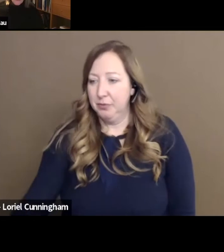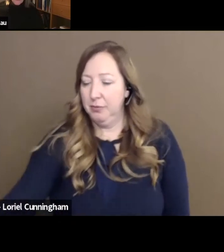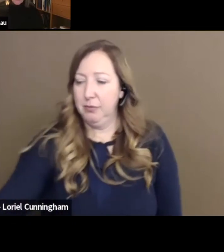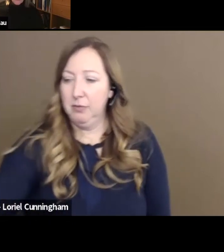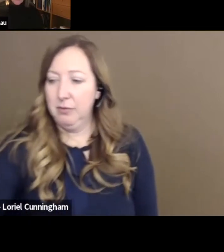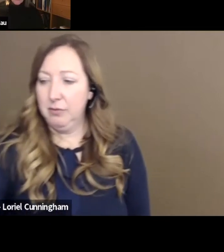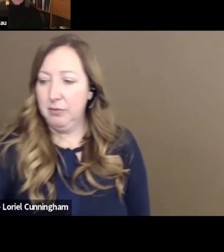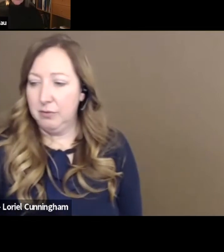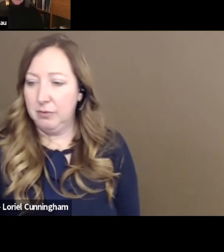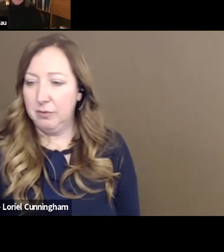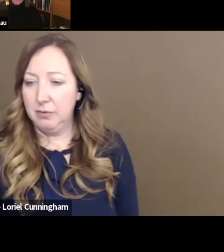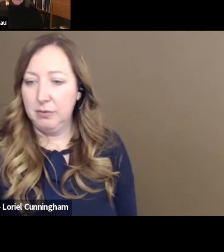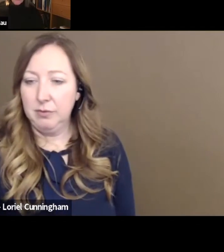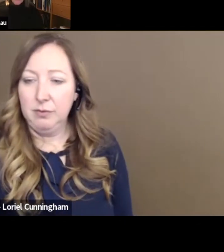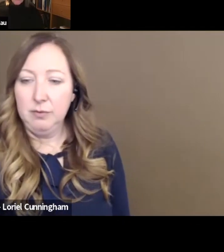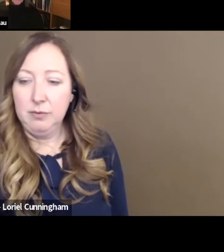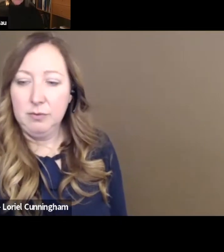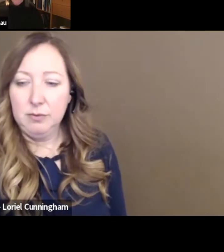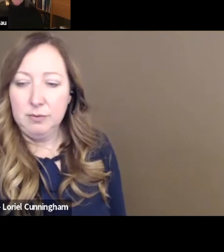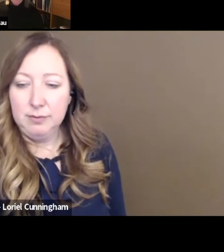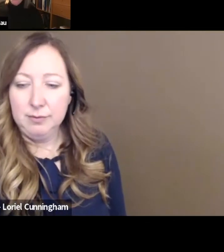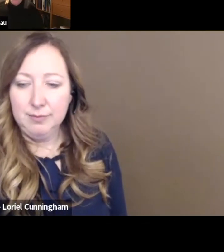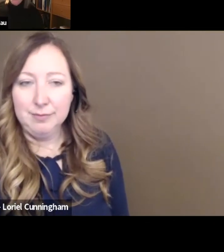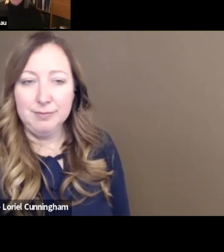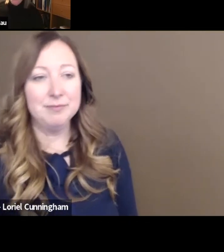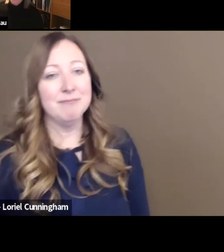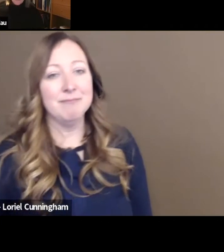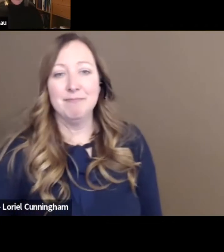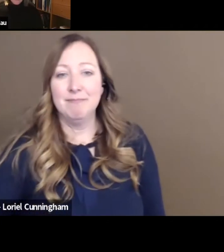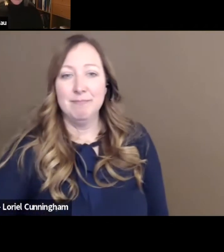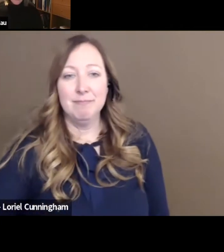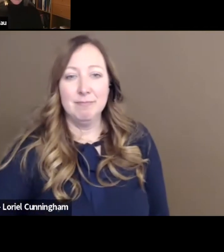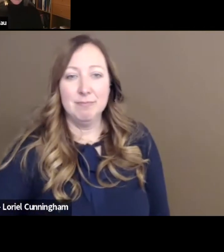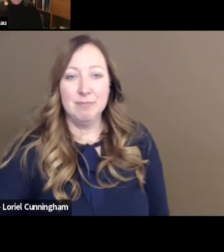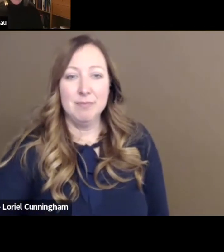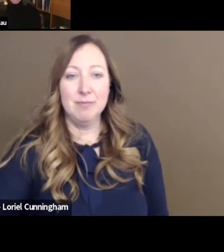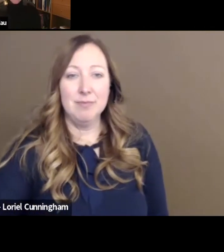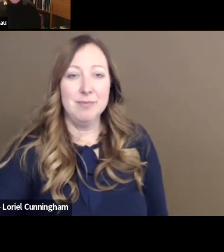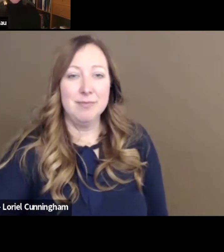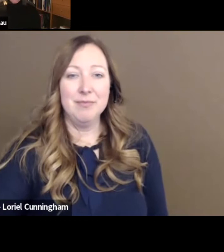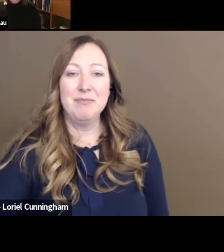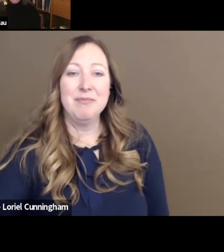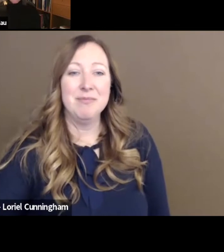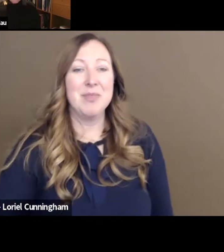this is insisting on swift on